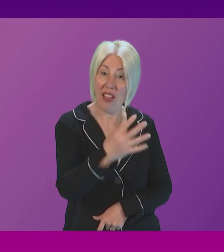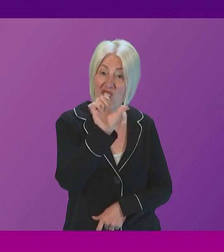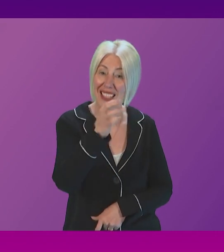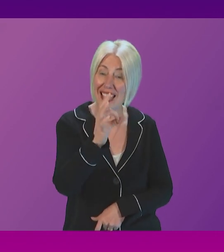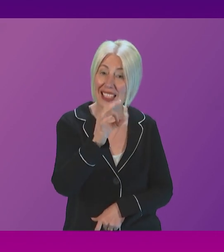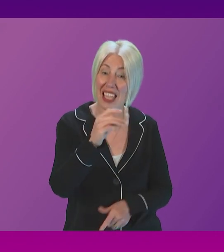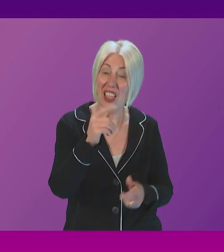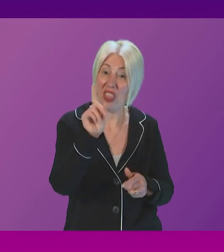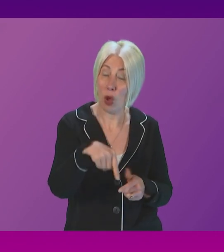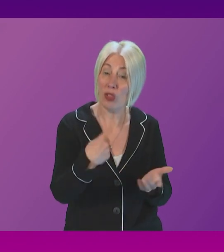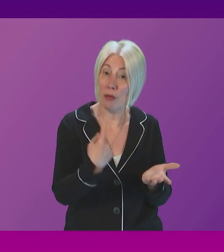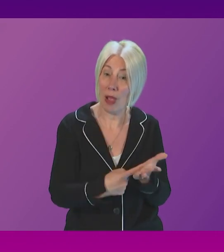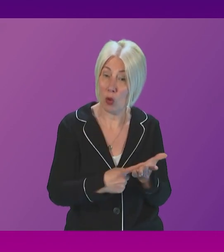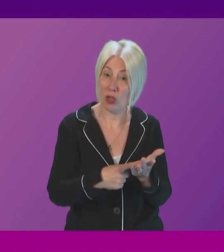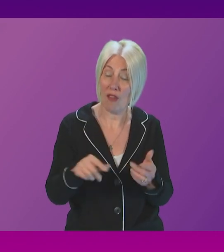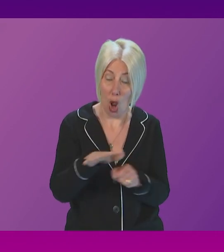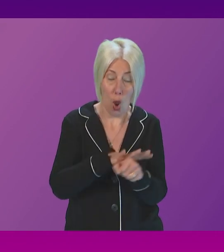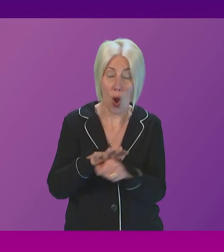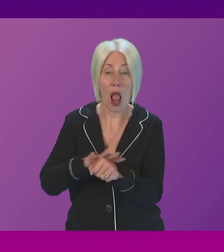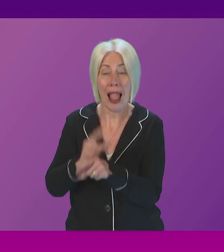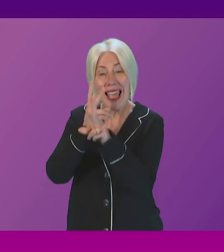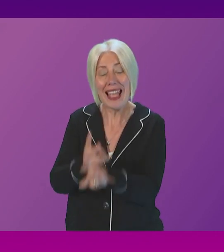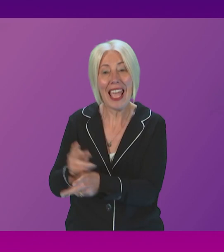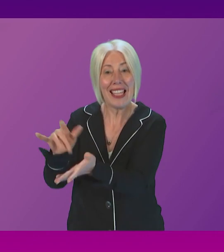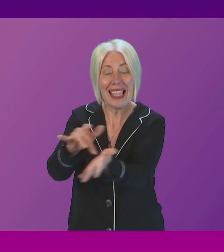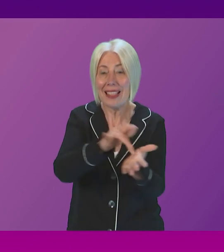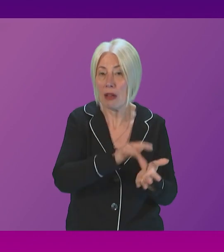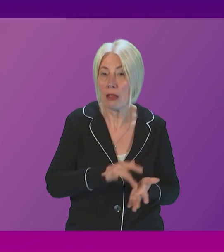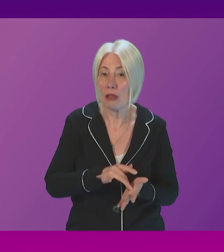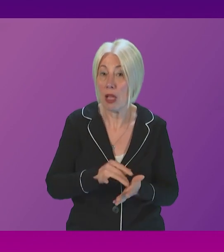£560,000 in this financial year for local carer centres. Many of us have local carer centres in